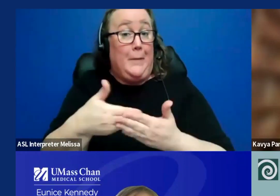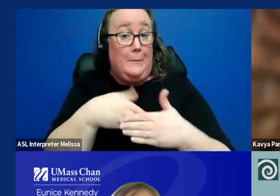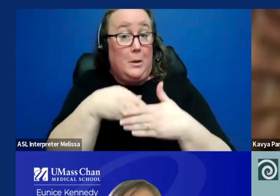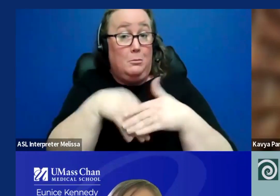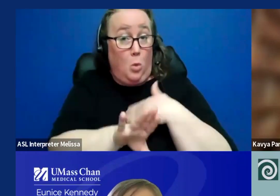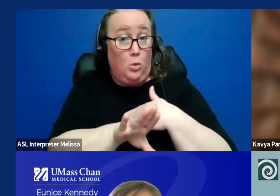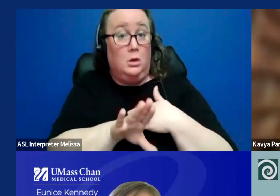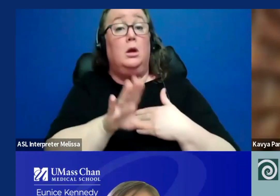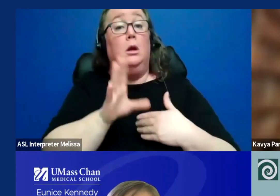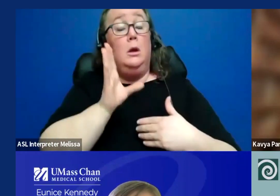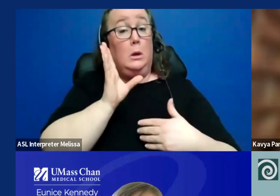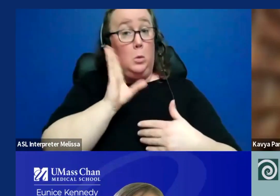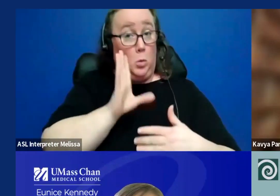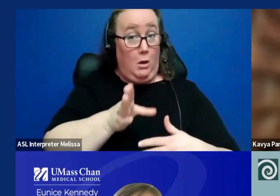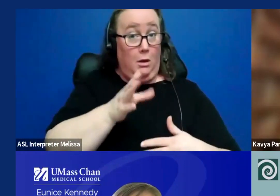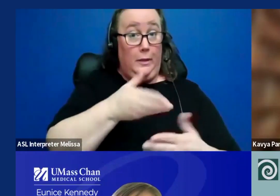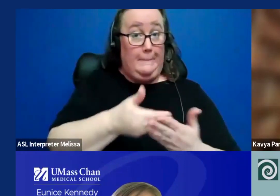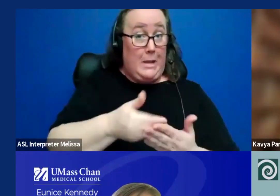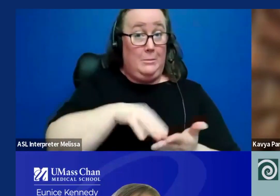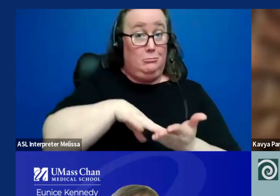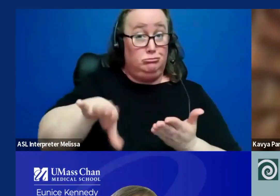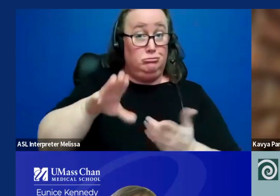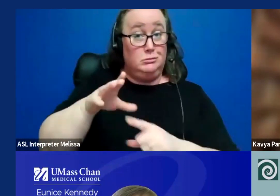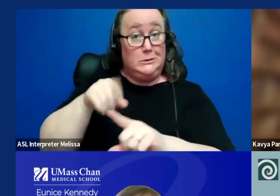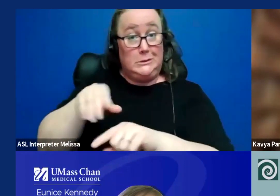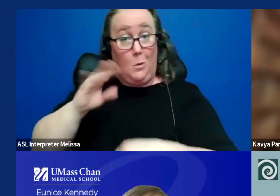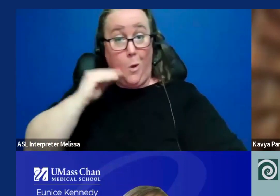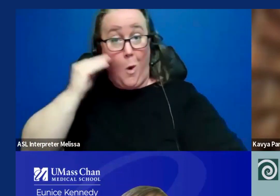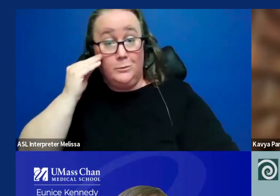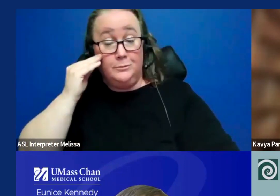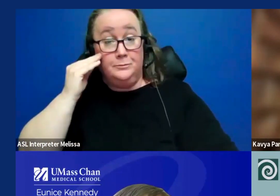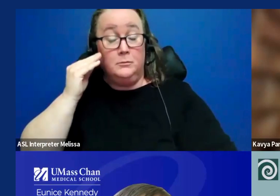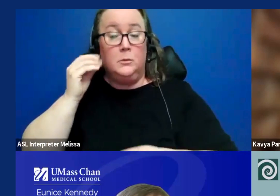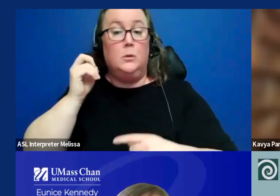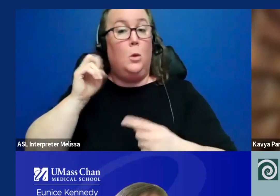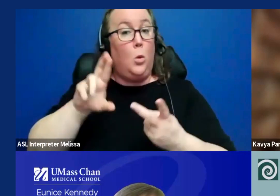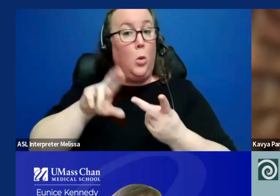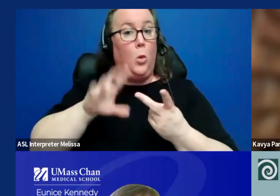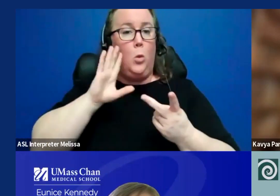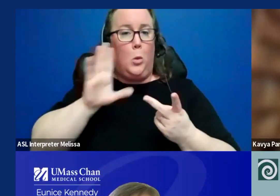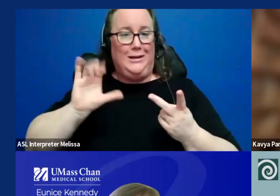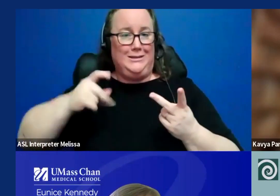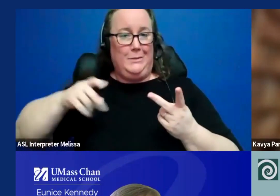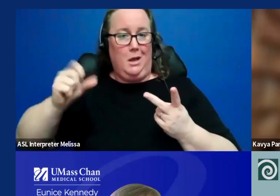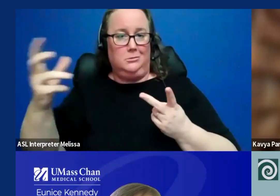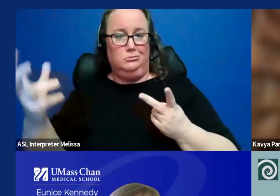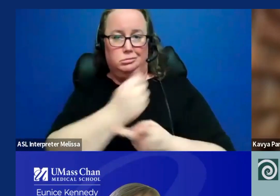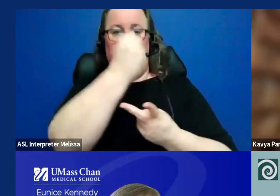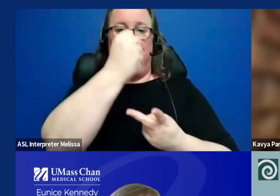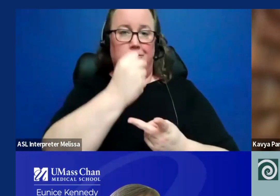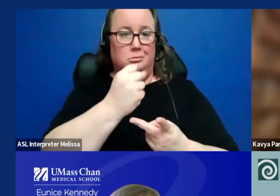home or have child services swoop in and take custody?